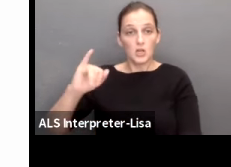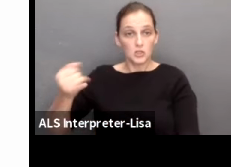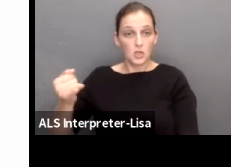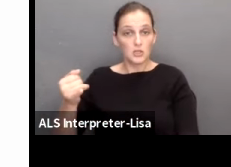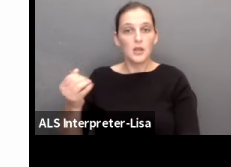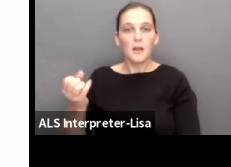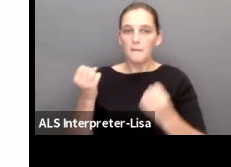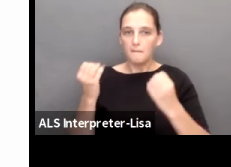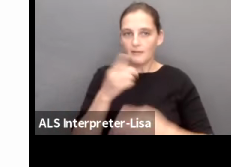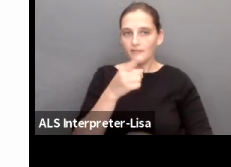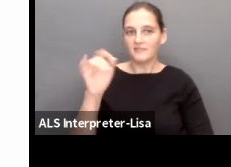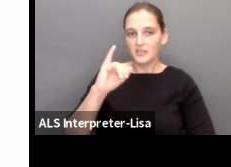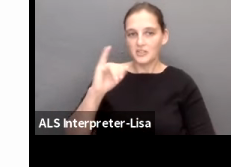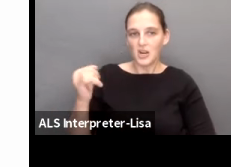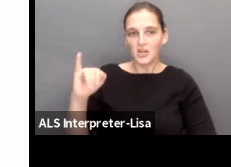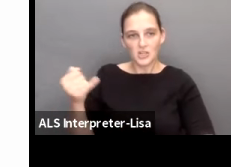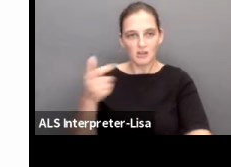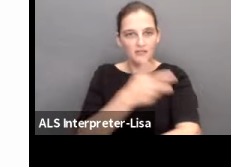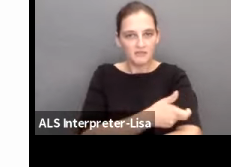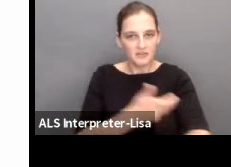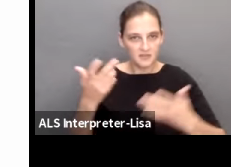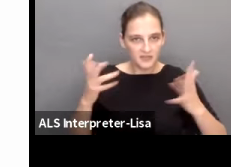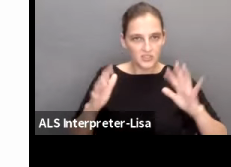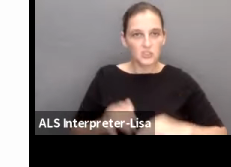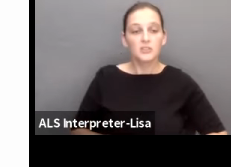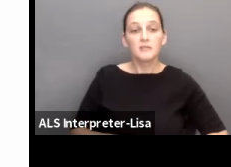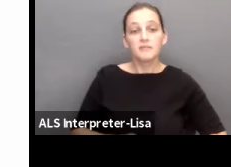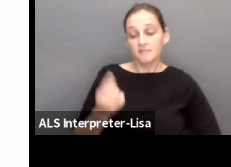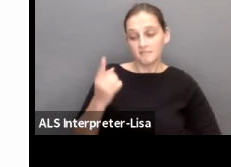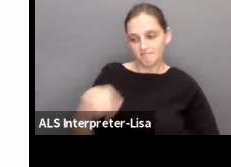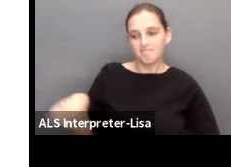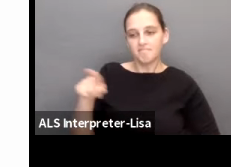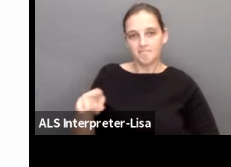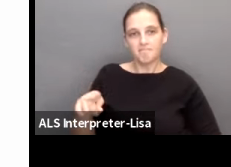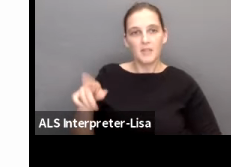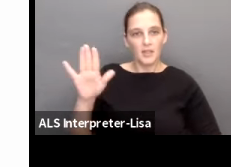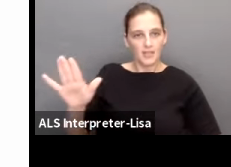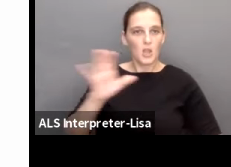the Johnson and Johnson vaccine they're also going to be meeting next week about a booster